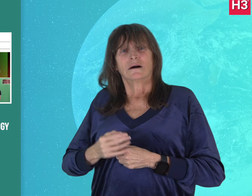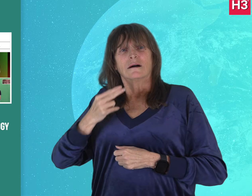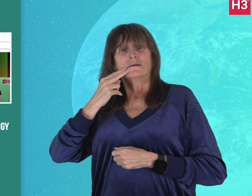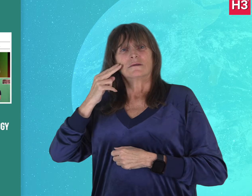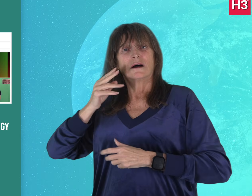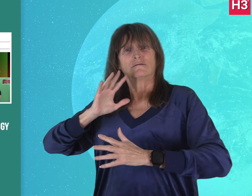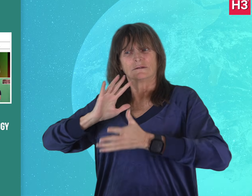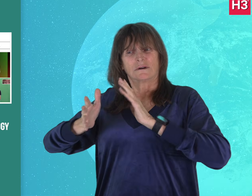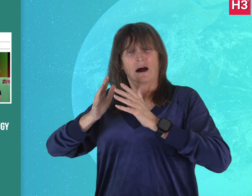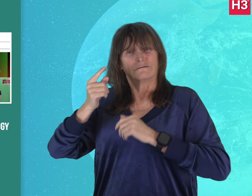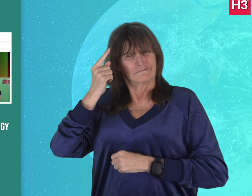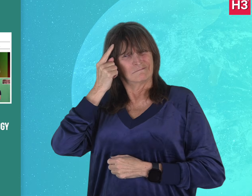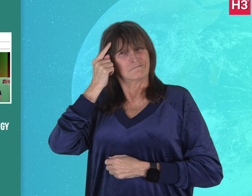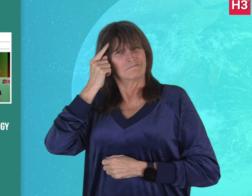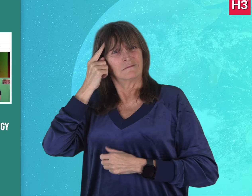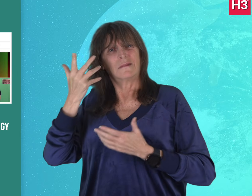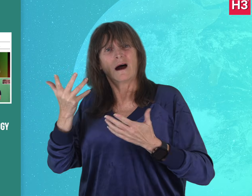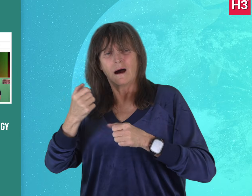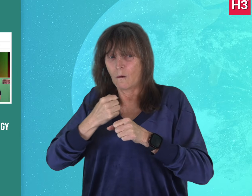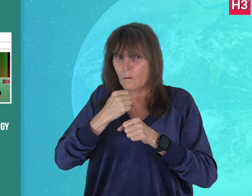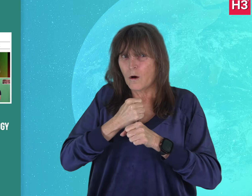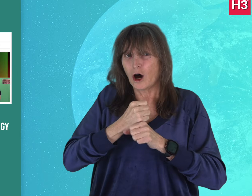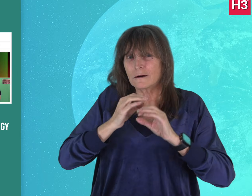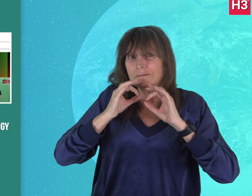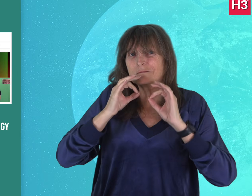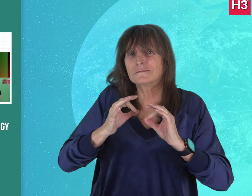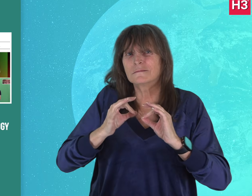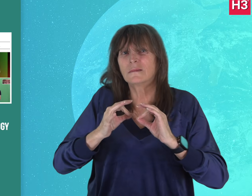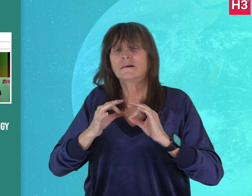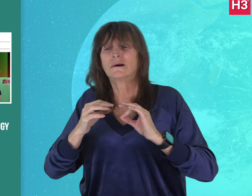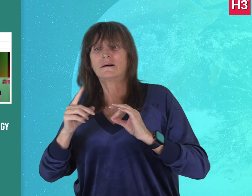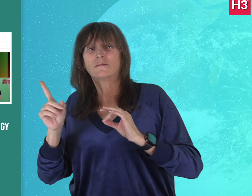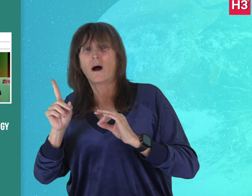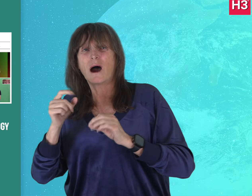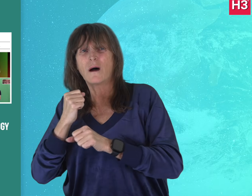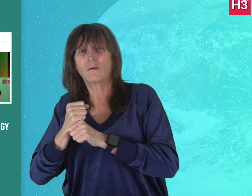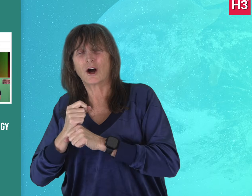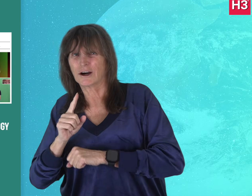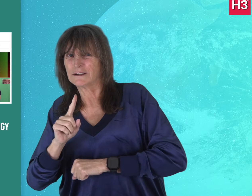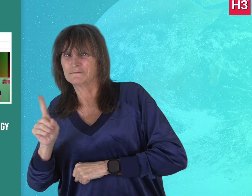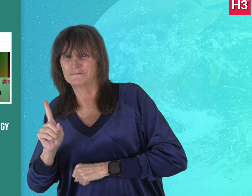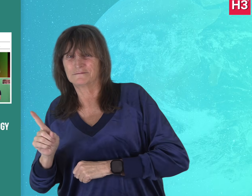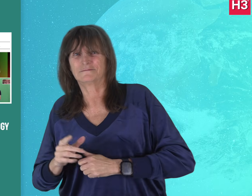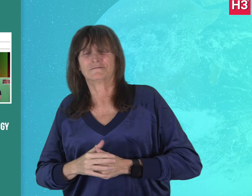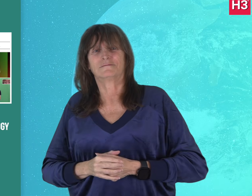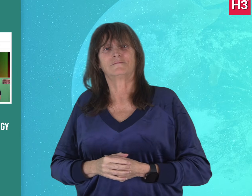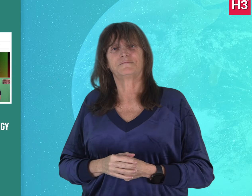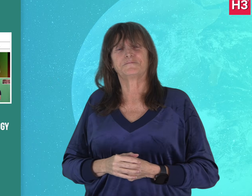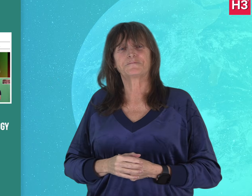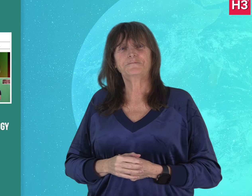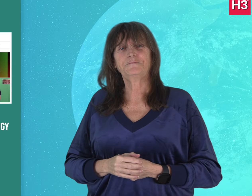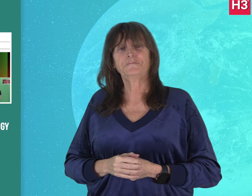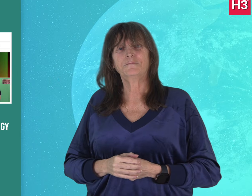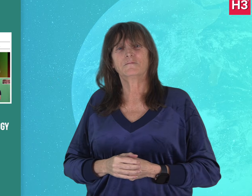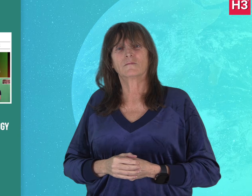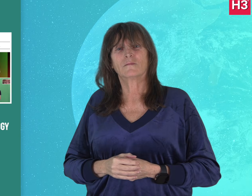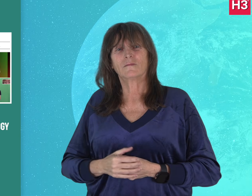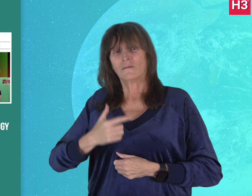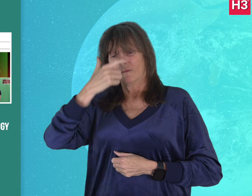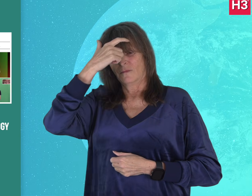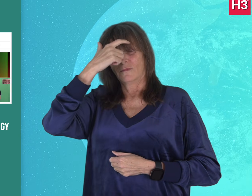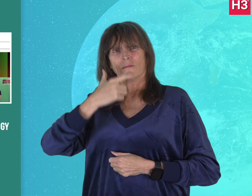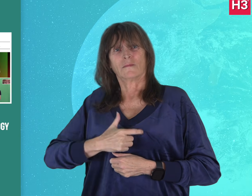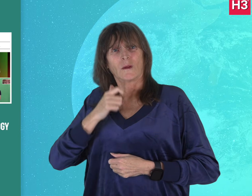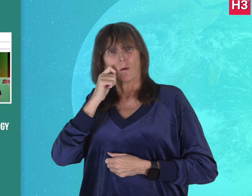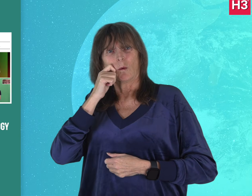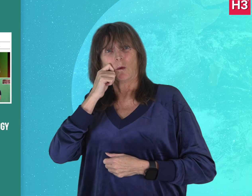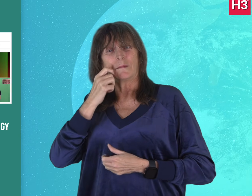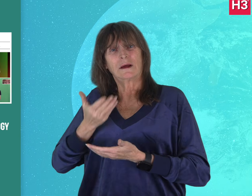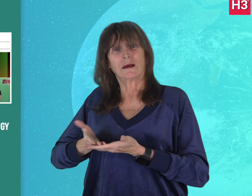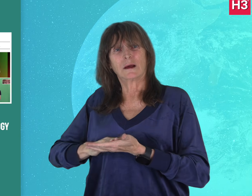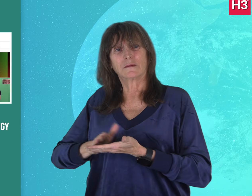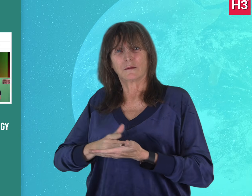Human interpreters are still needed for important situations like school,